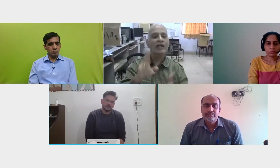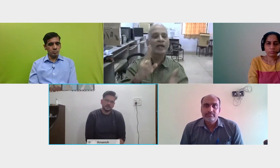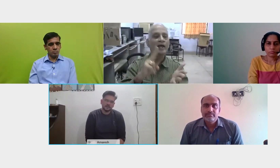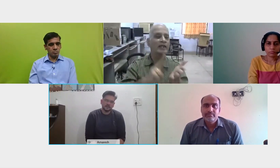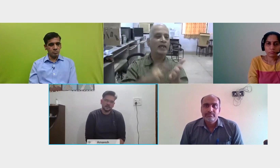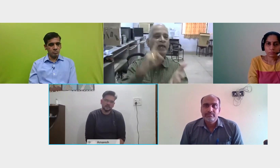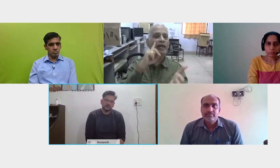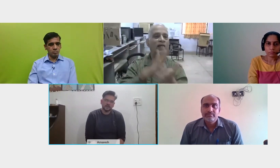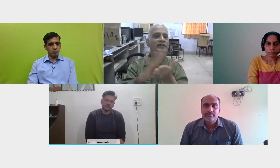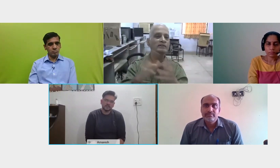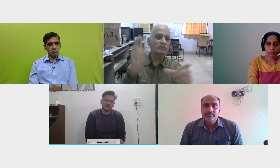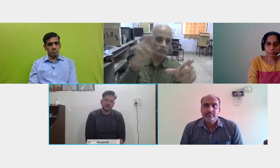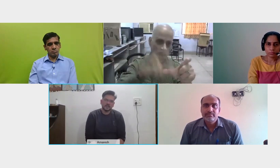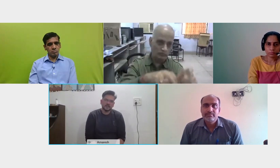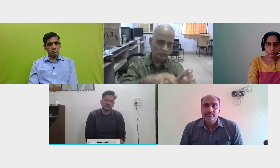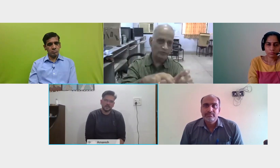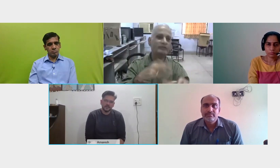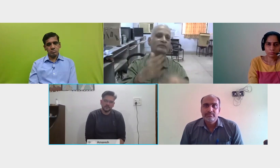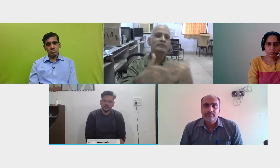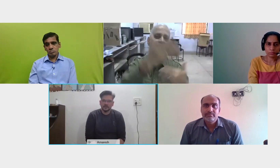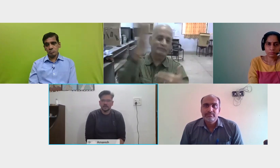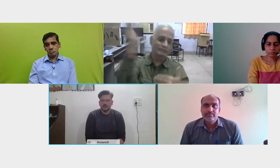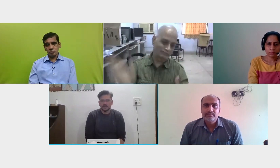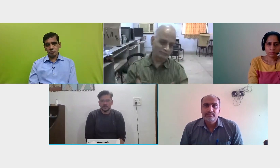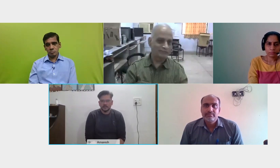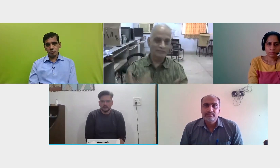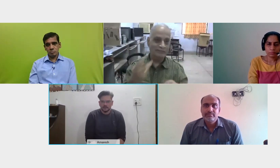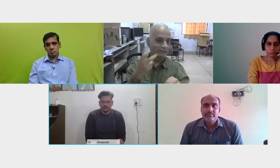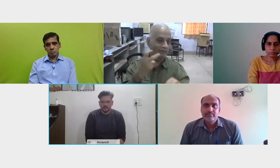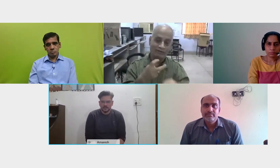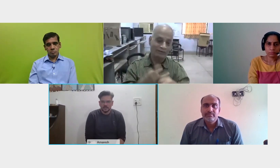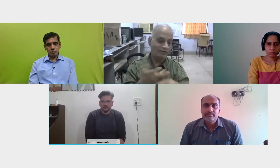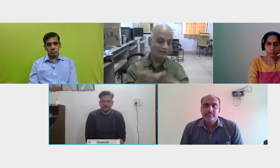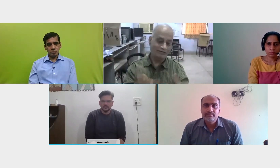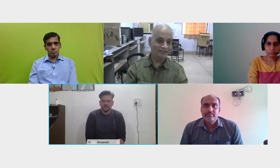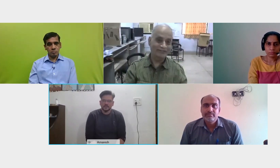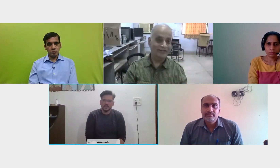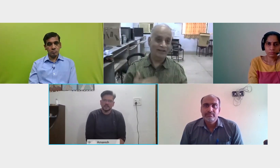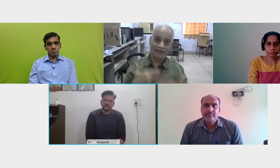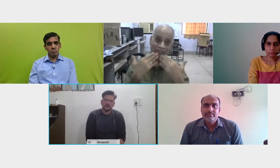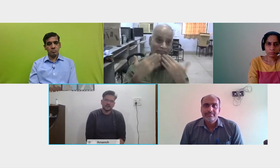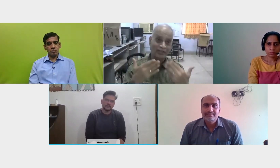had a couple of classes that I had to leave Ramakrishna mission vidyalaya I joined national